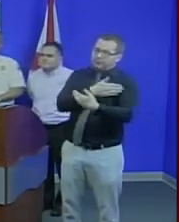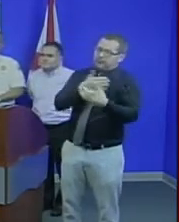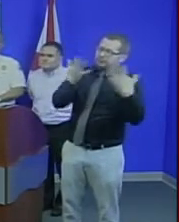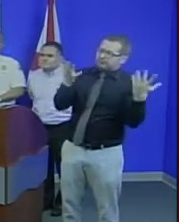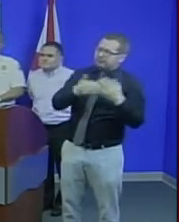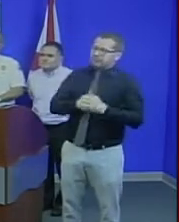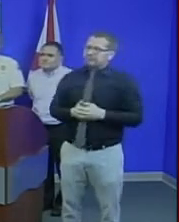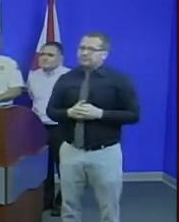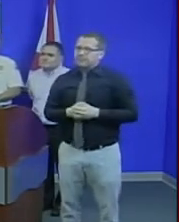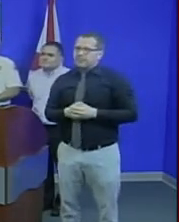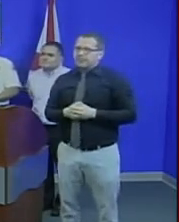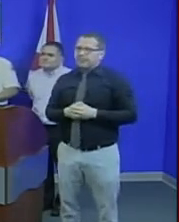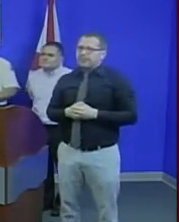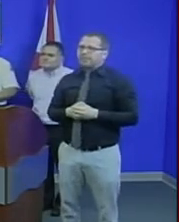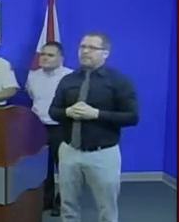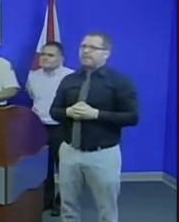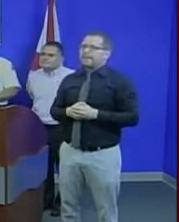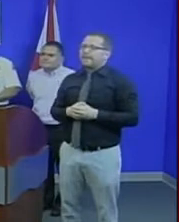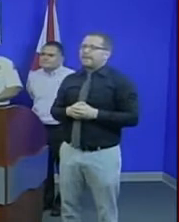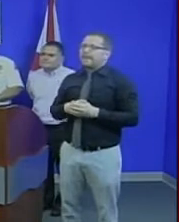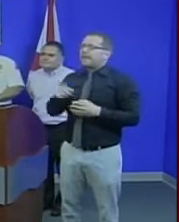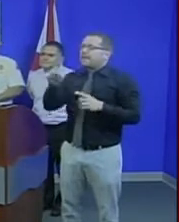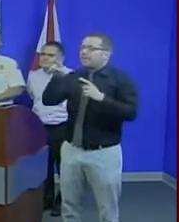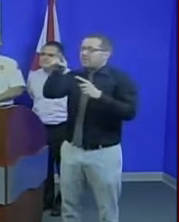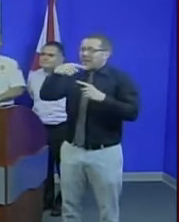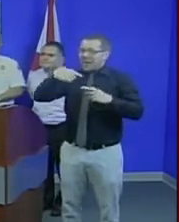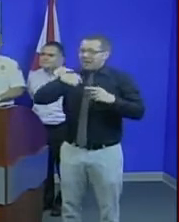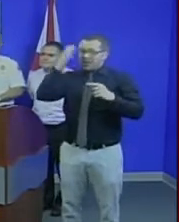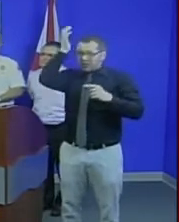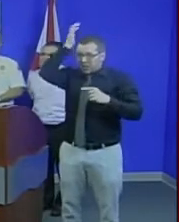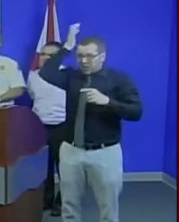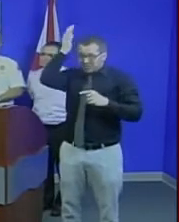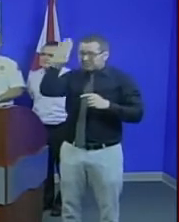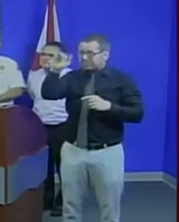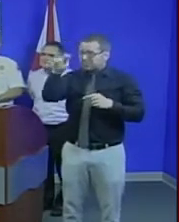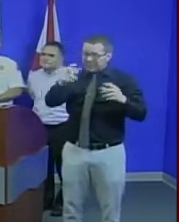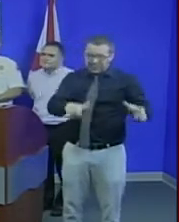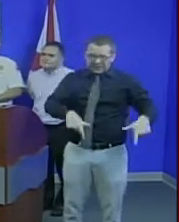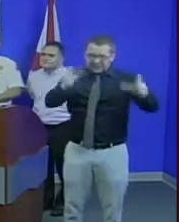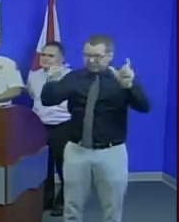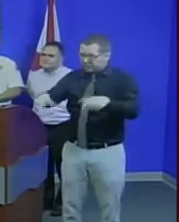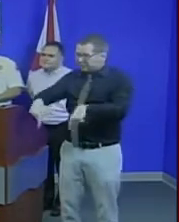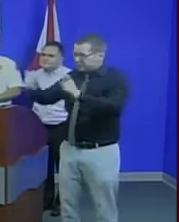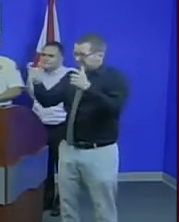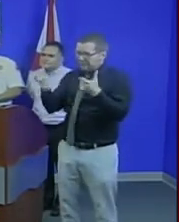THAT OUTSIDE PEOPLE'S HOMES. AS YOU KNOW THE 31 CITIES ARE RESPONSIBLE FOR TRASH PICK UP.